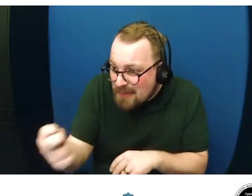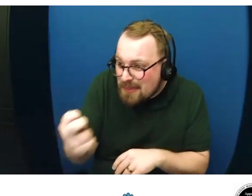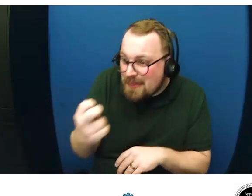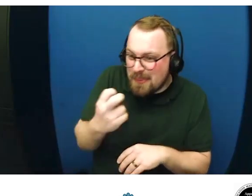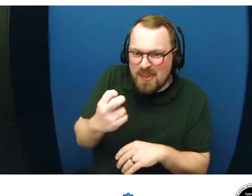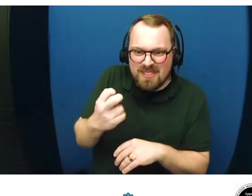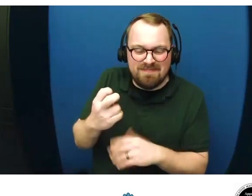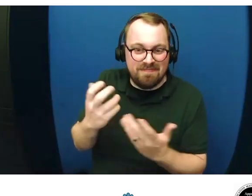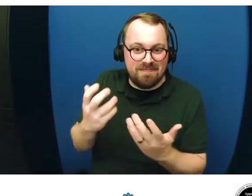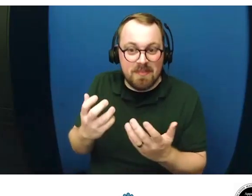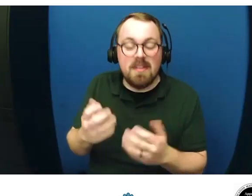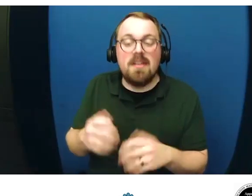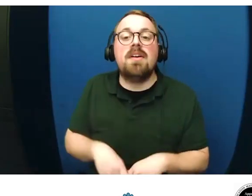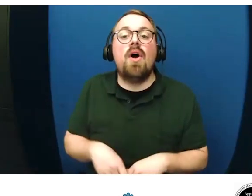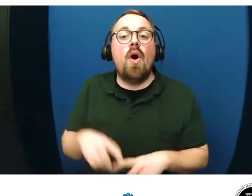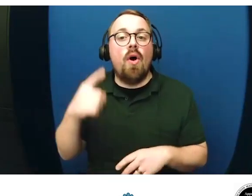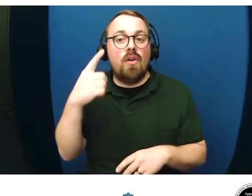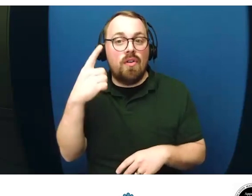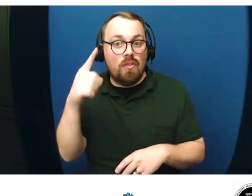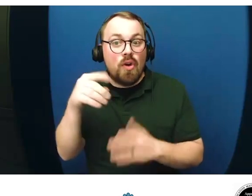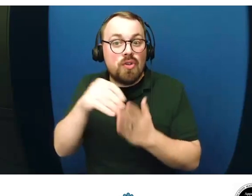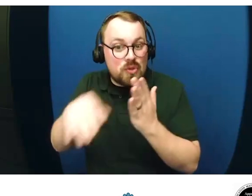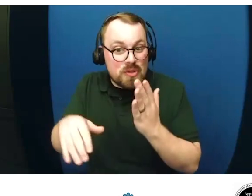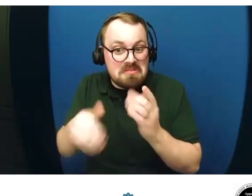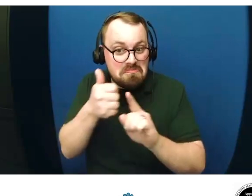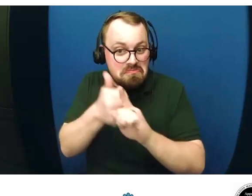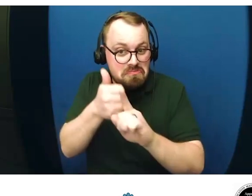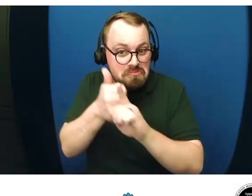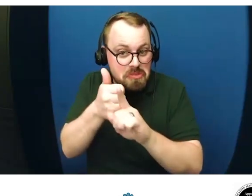And for our students who are also deaf,